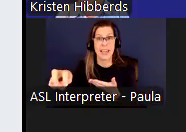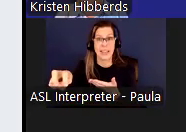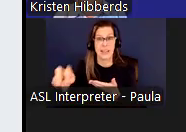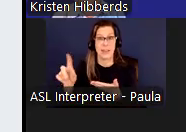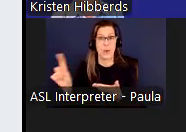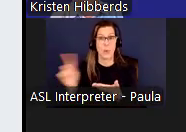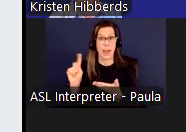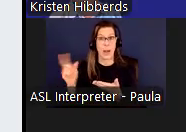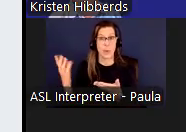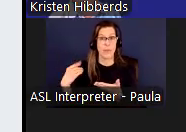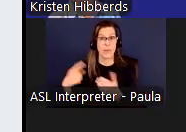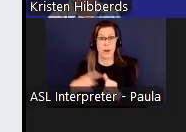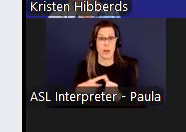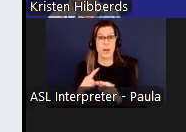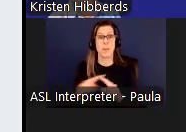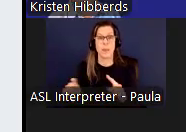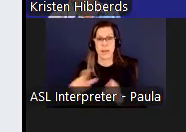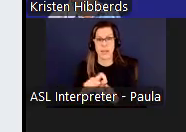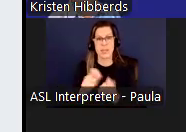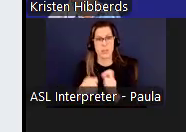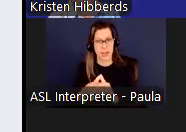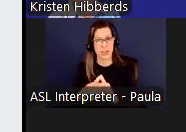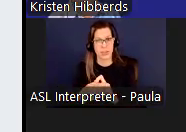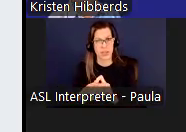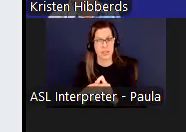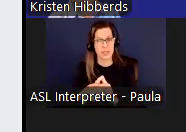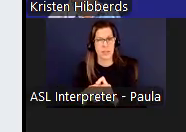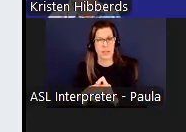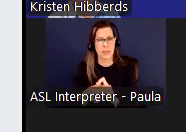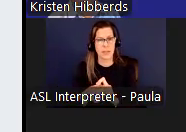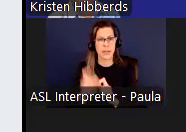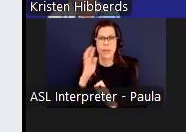initially, but it does kind of change the IT does create some ambiguity.